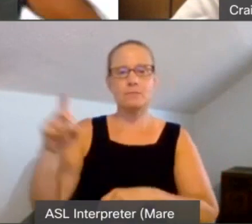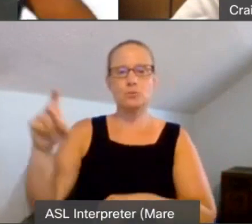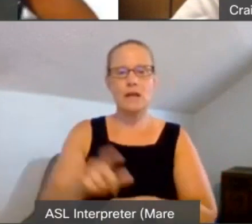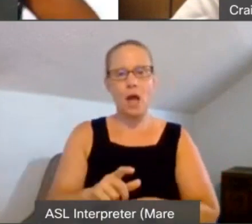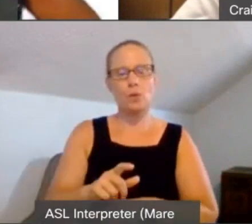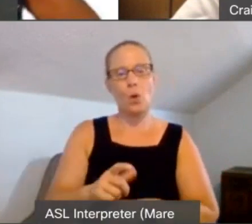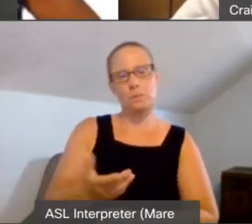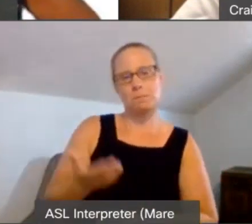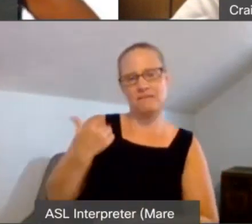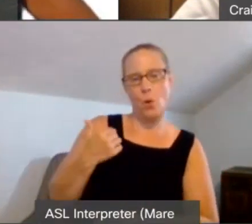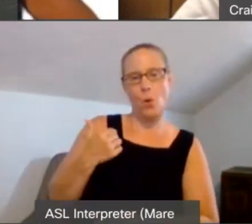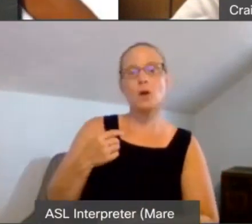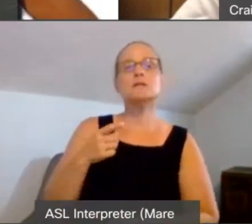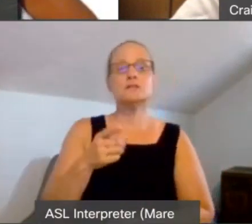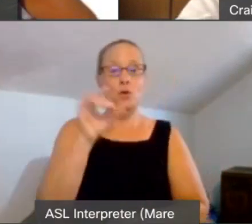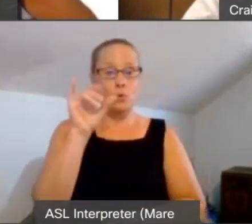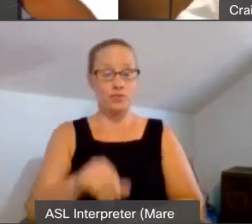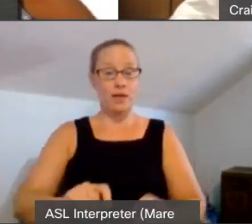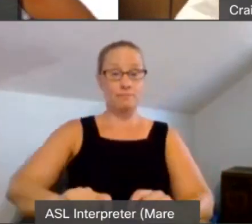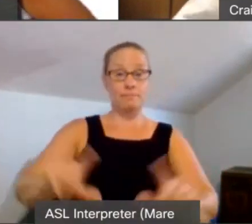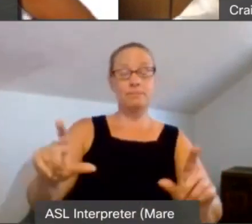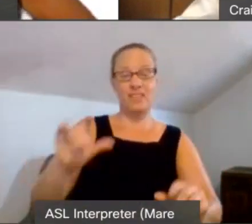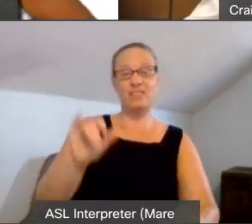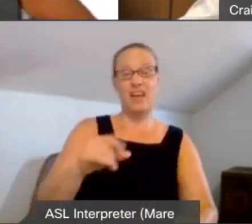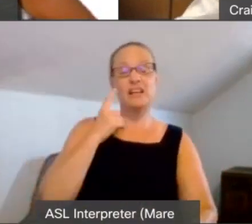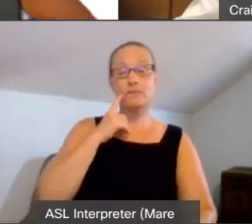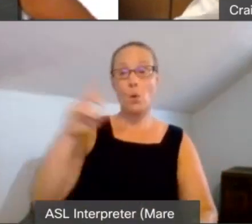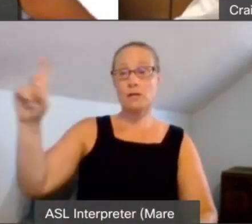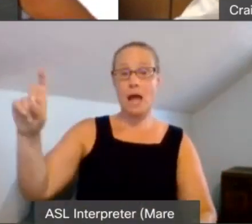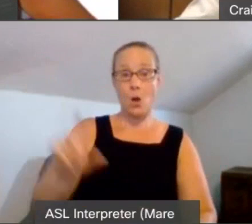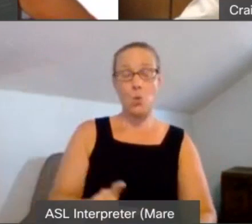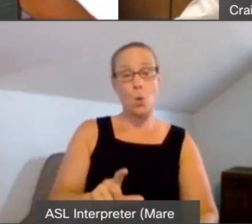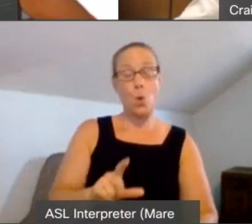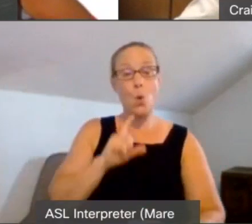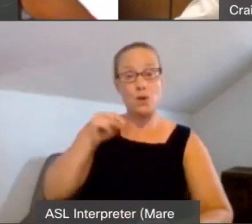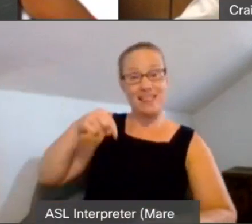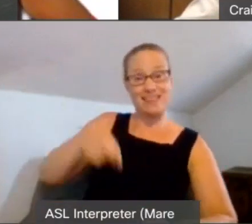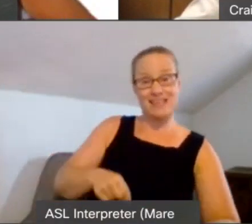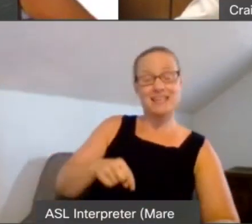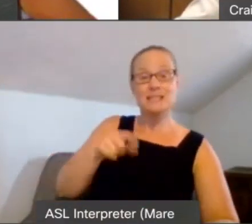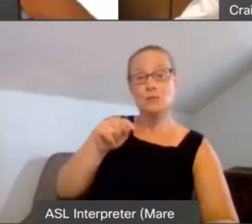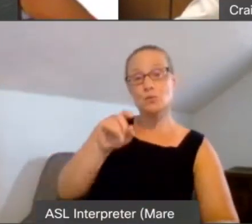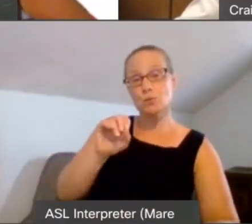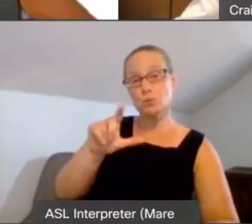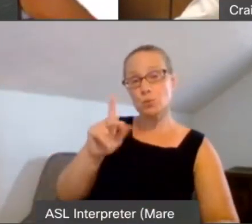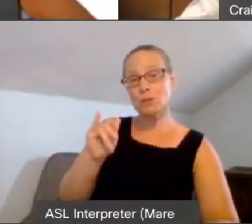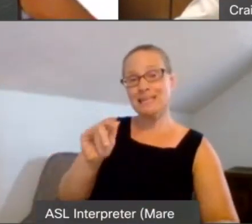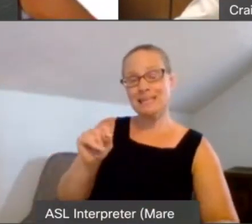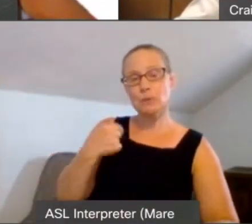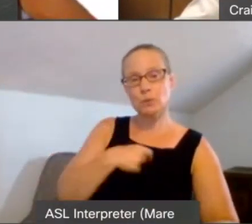Okay so the file transfer box is again up for those of you who missed toolkit so you click on the name of the file.